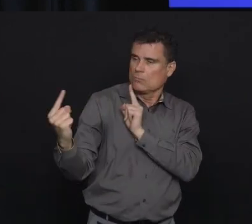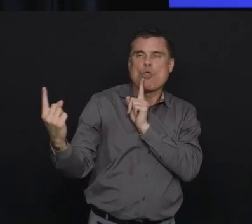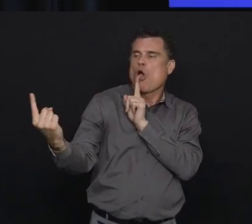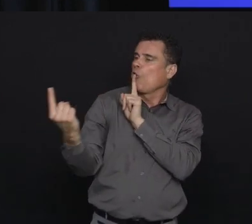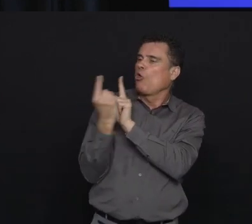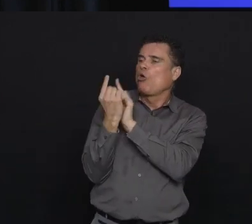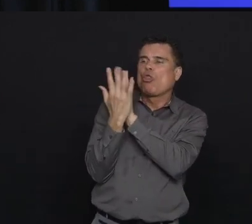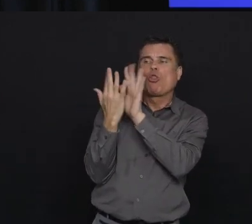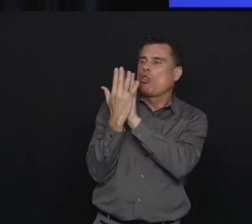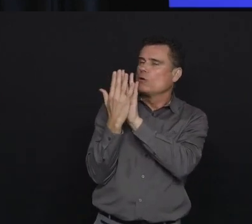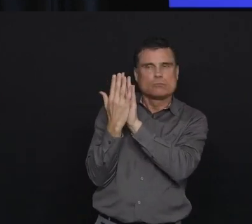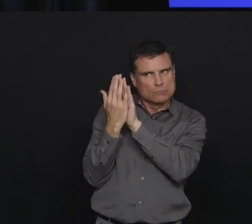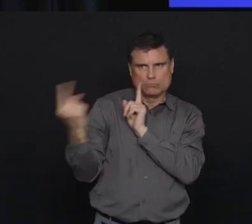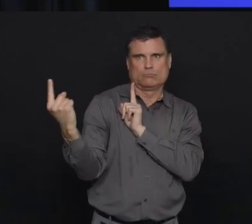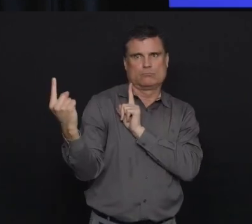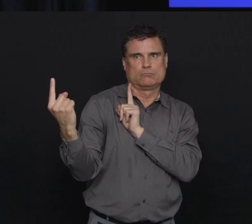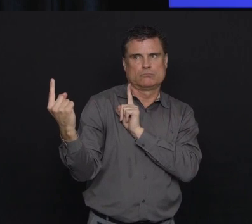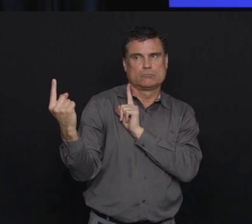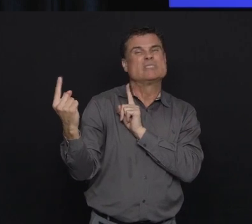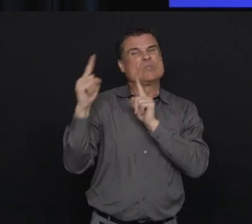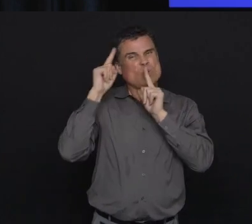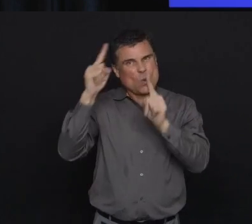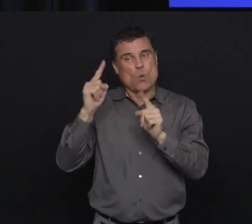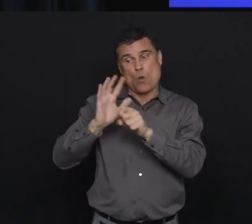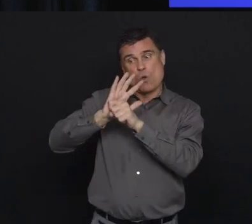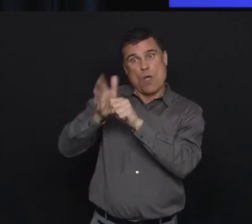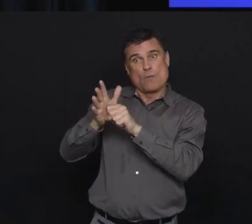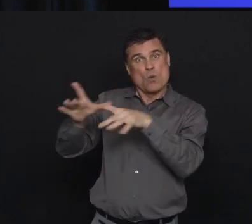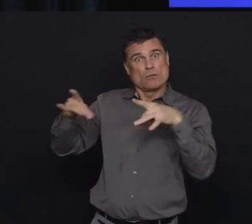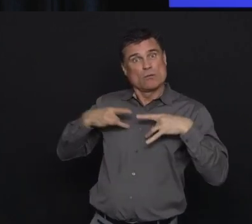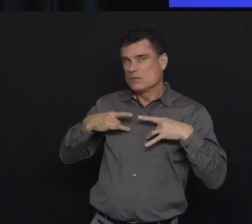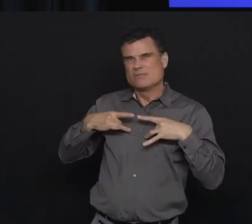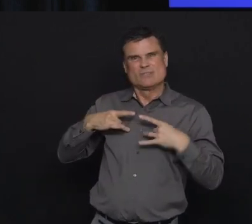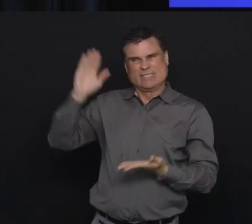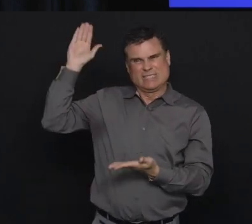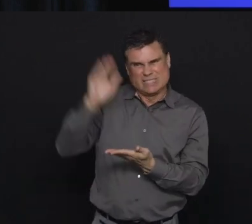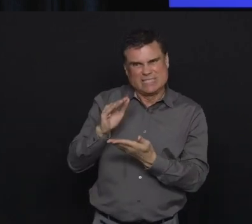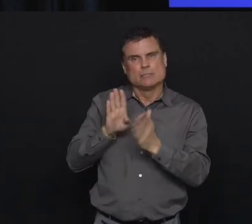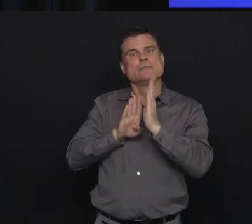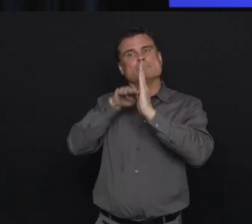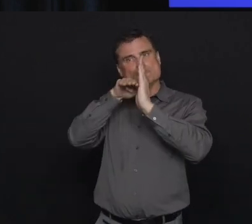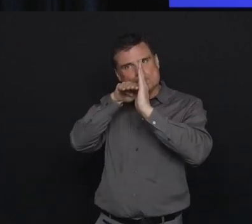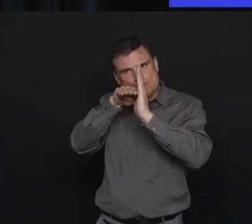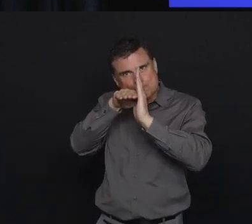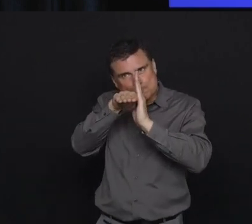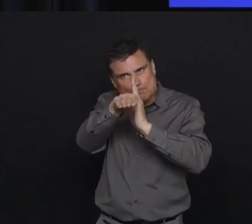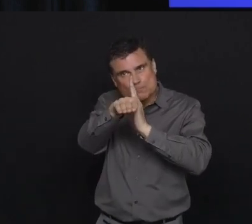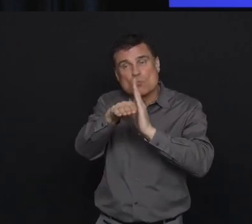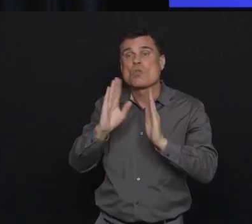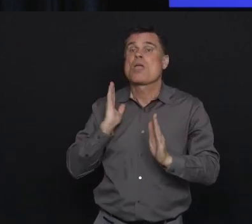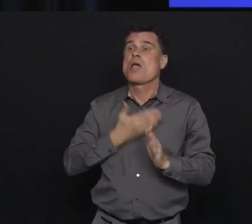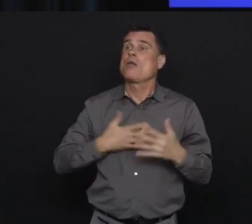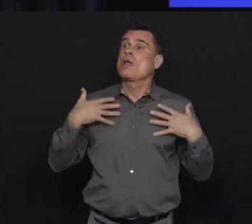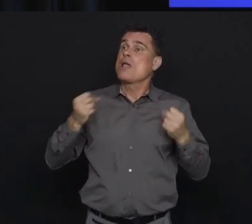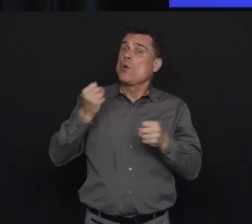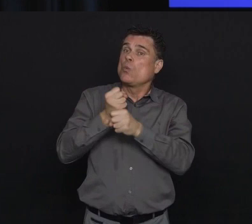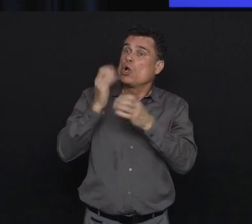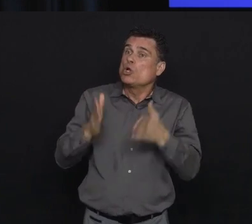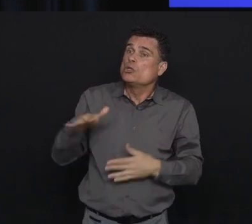resources that we made available in the healthcare system and the passion and commitment and brilliance of our healthcare workers